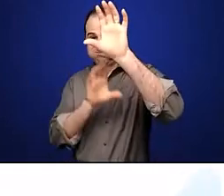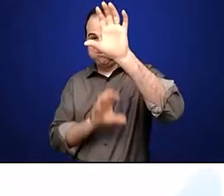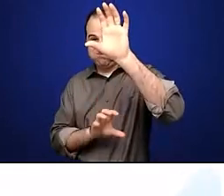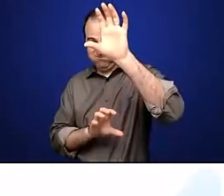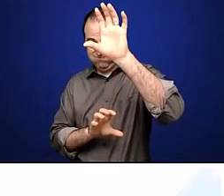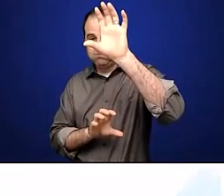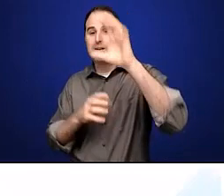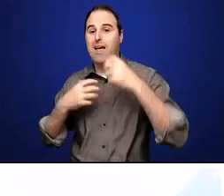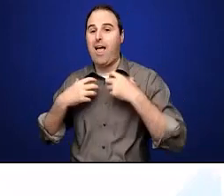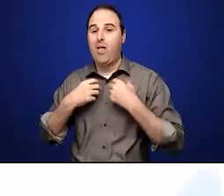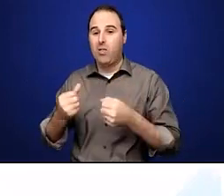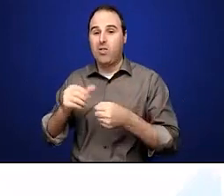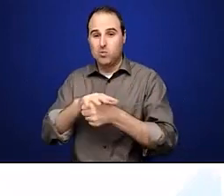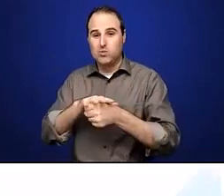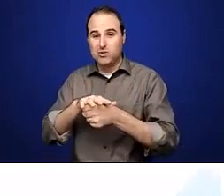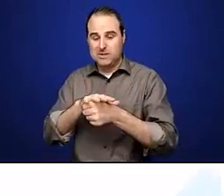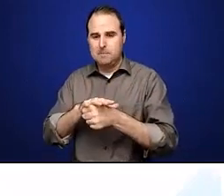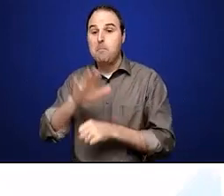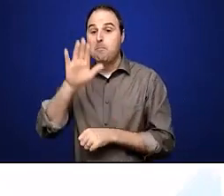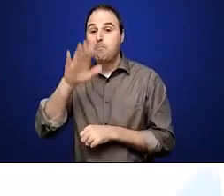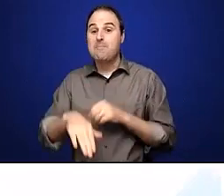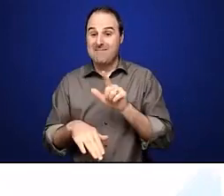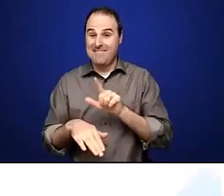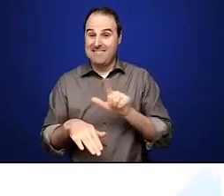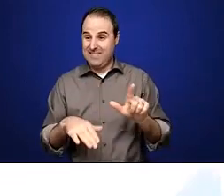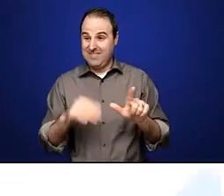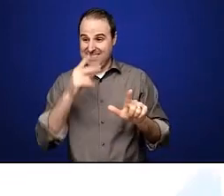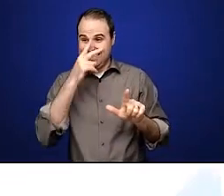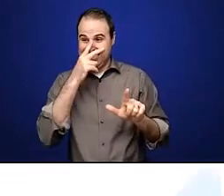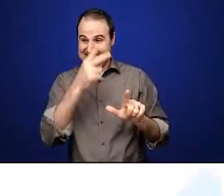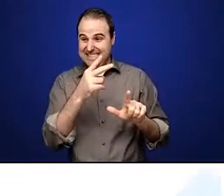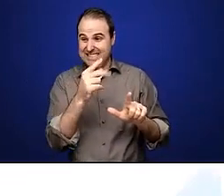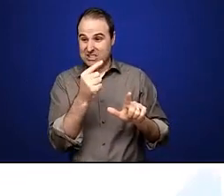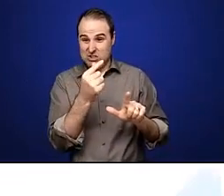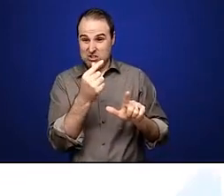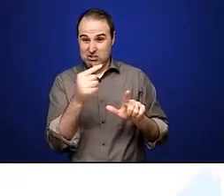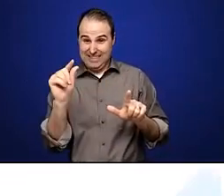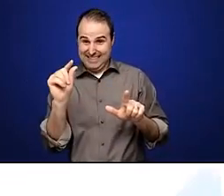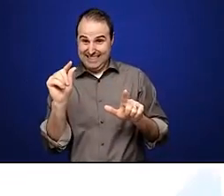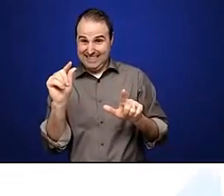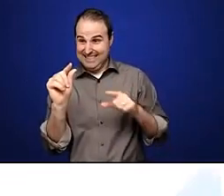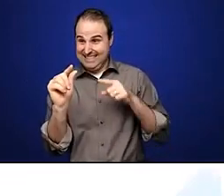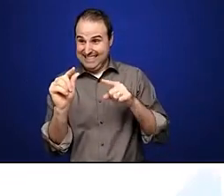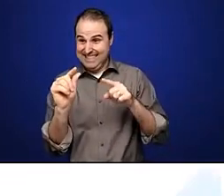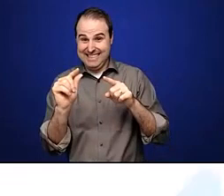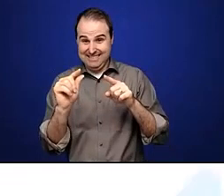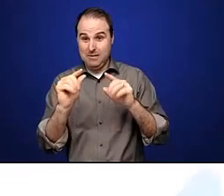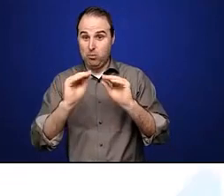So in the bottom left hand corner with the brighter green is where Vancouver is located,